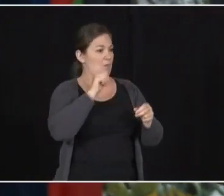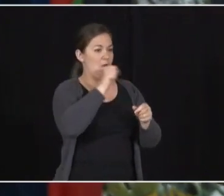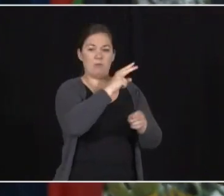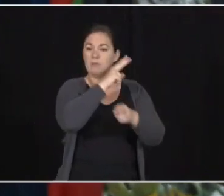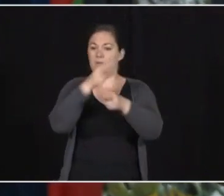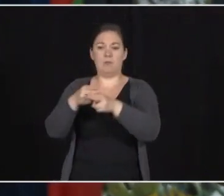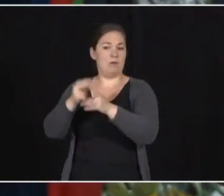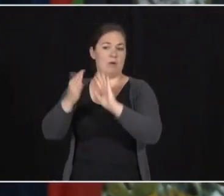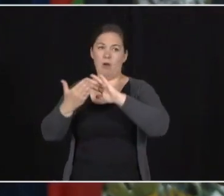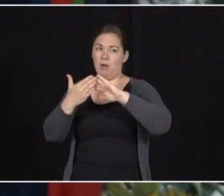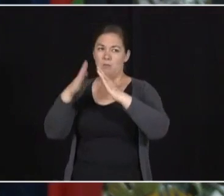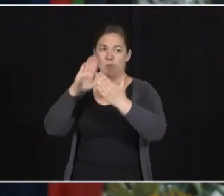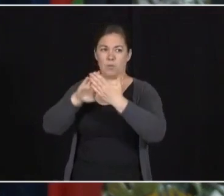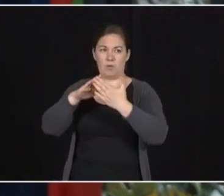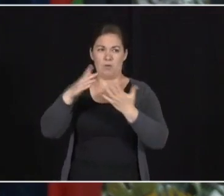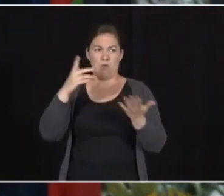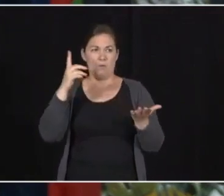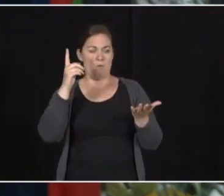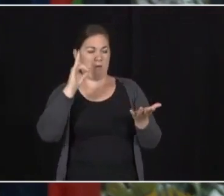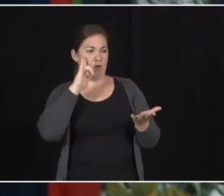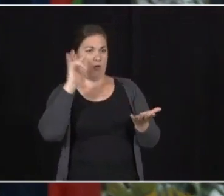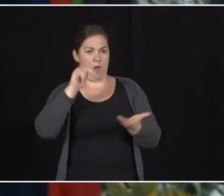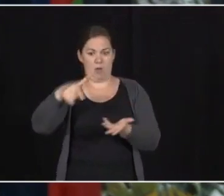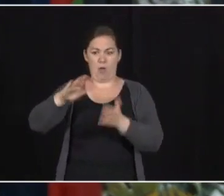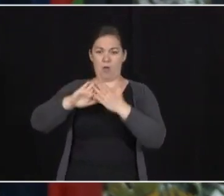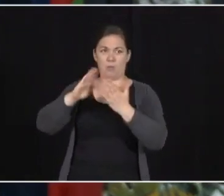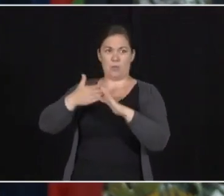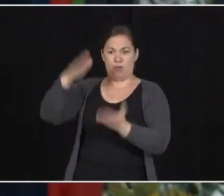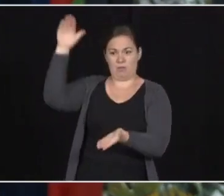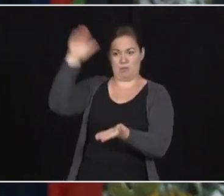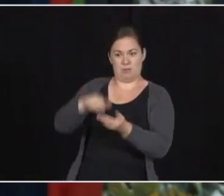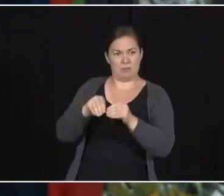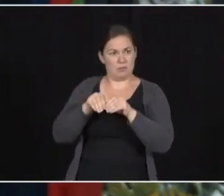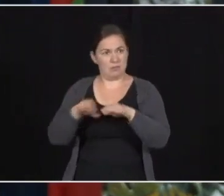will you consider, does it pave the way to opening up phase 2 sooner? Before I pass it over to the Minister of Health,